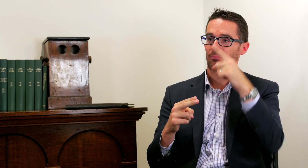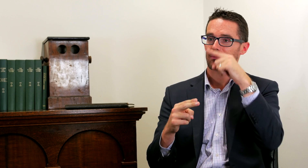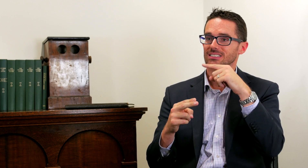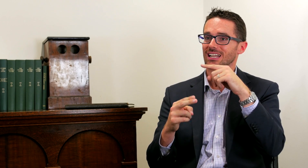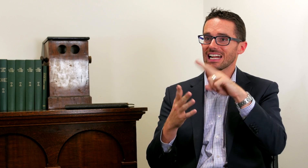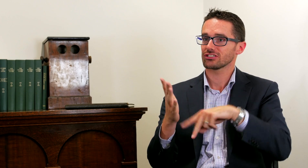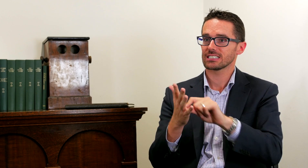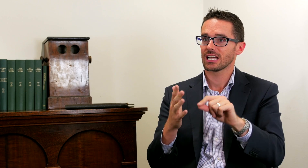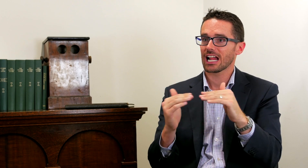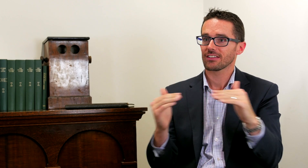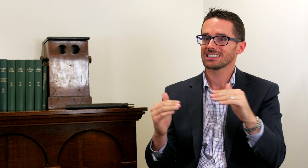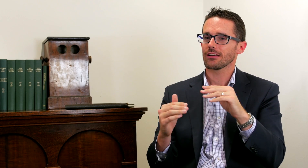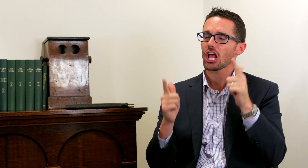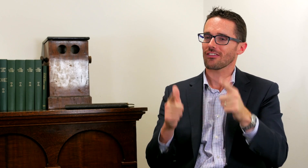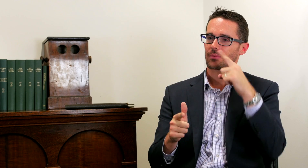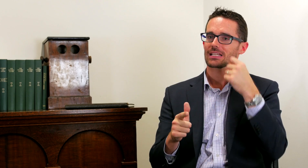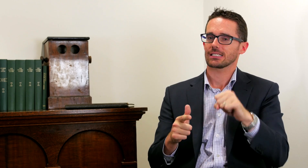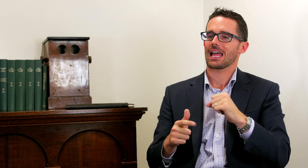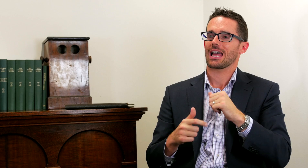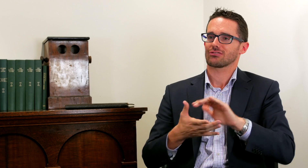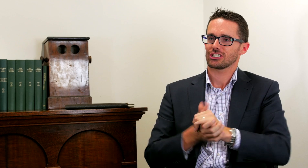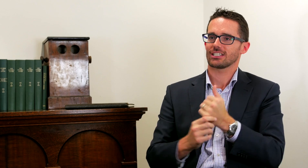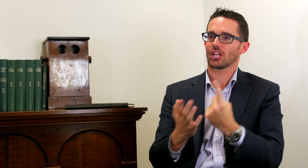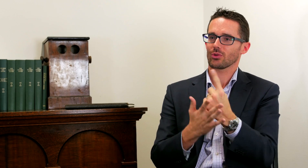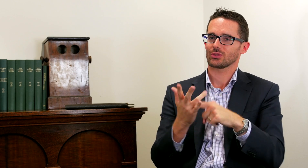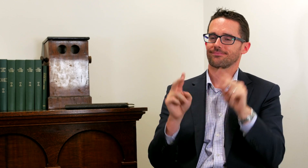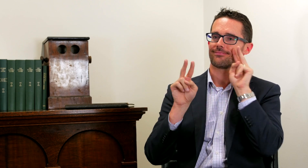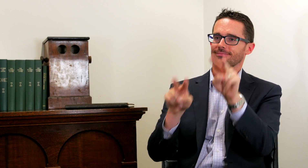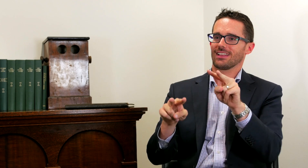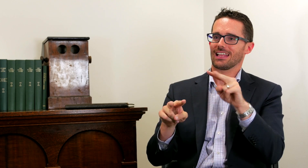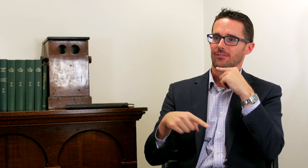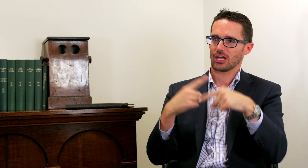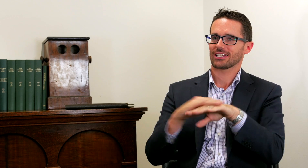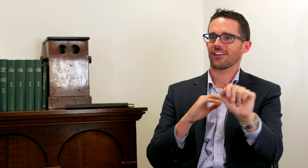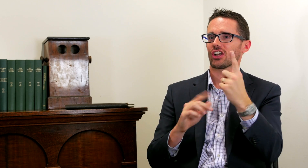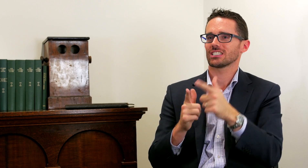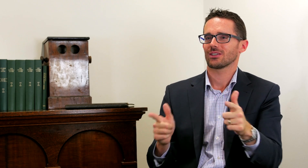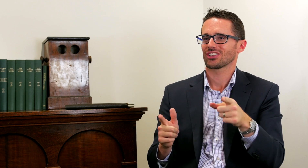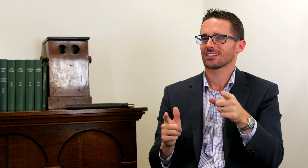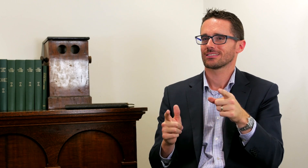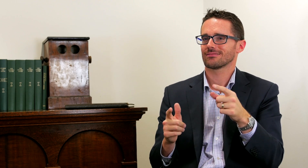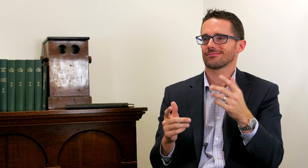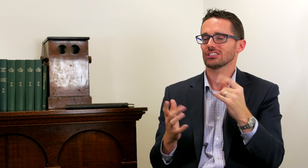Regardless of people's literacy levels, a lot of people still appreciate the opportunity to be able to view the information in their first language